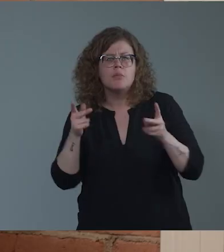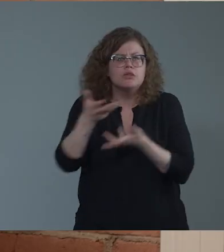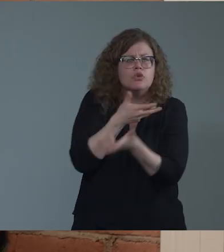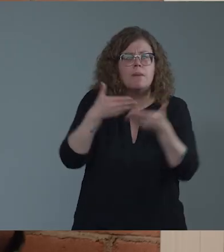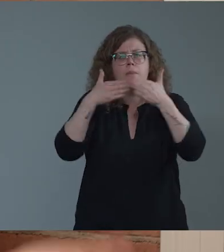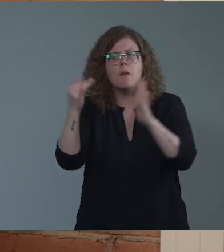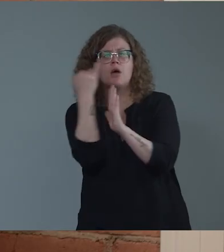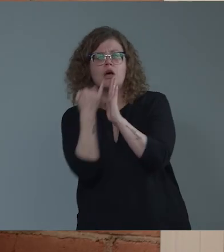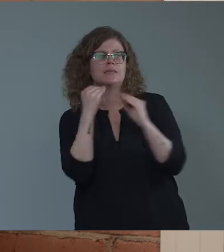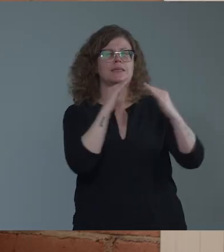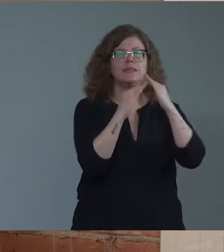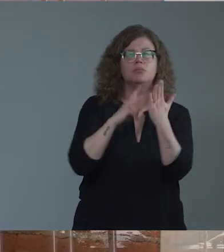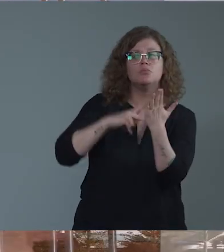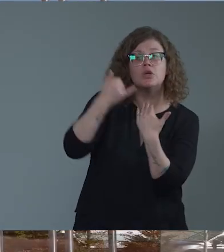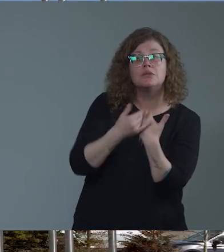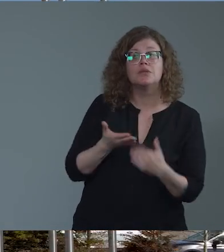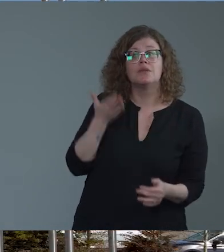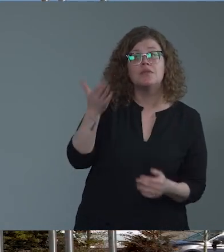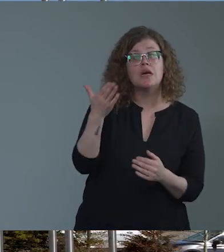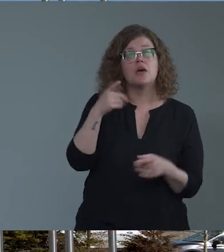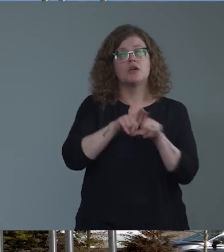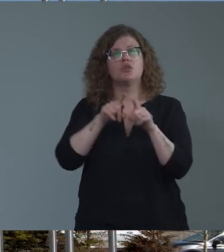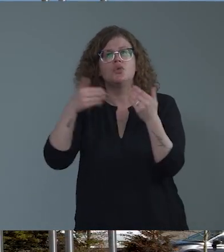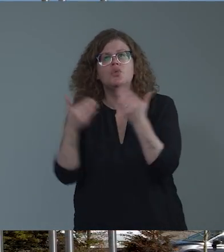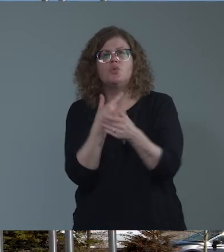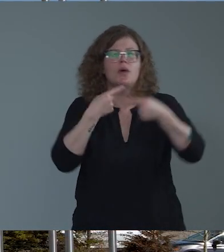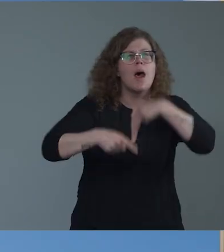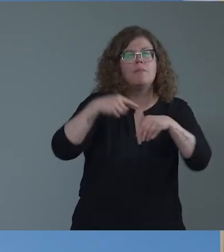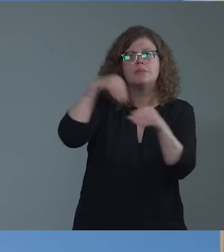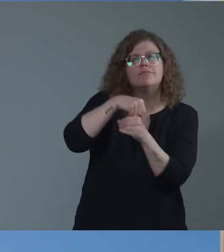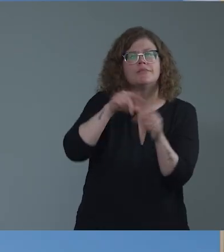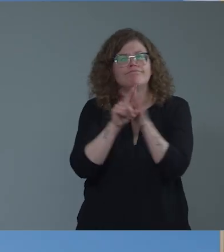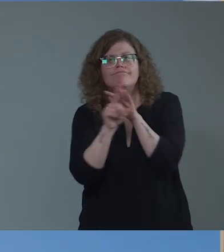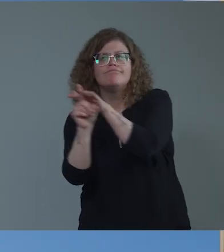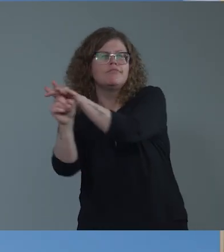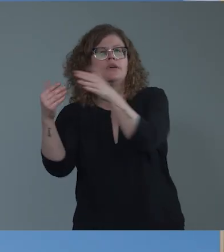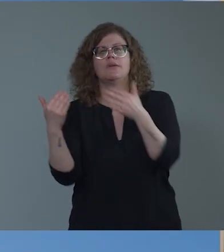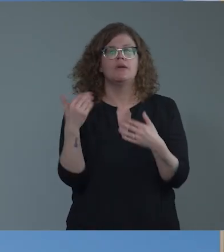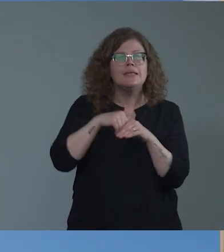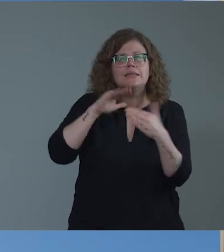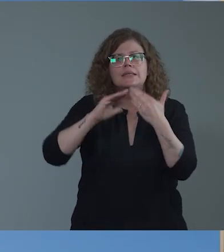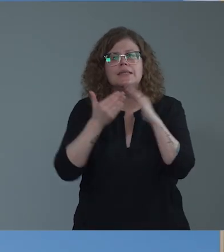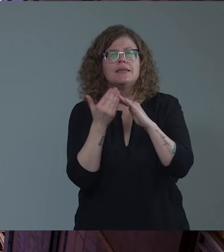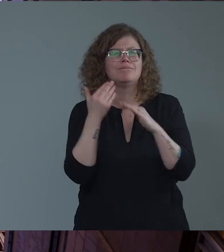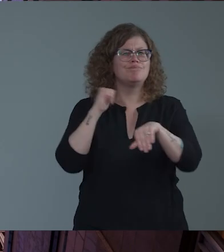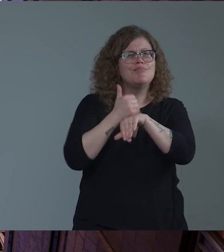But what even is public art? What, we often think of when we say the words public art is large scale iconic sculptures.